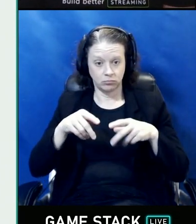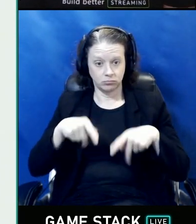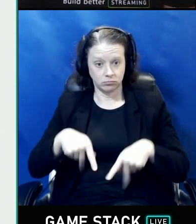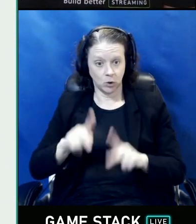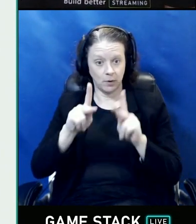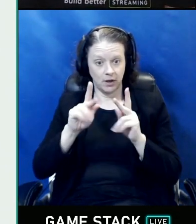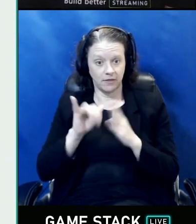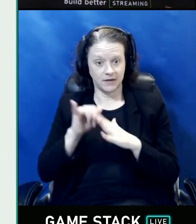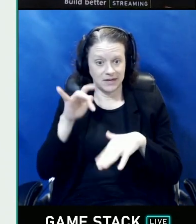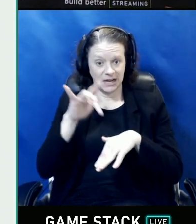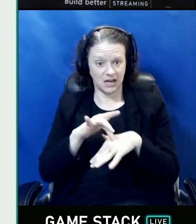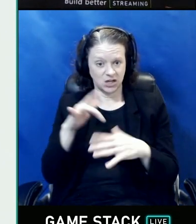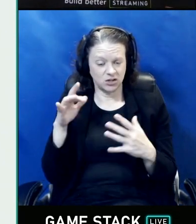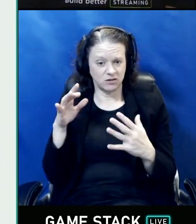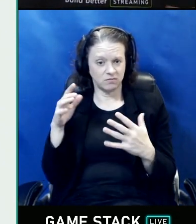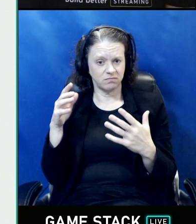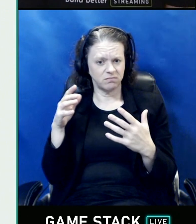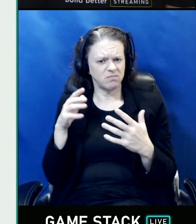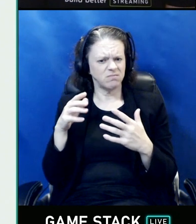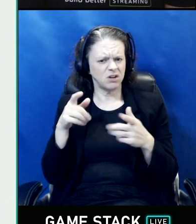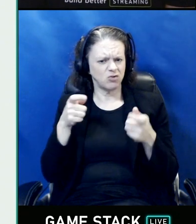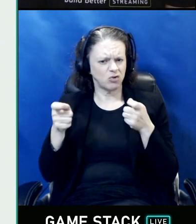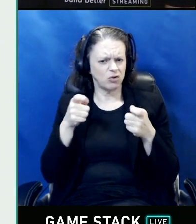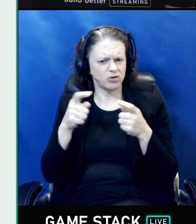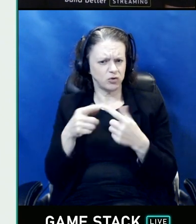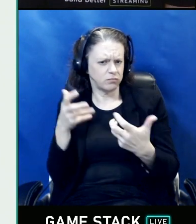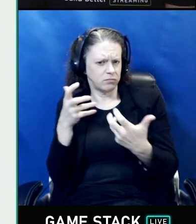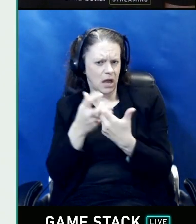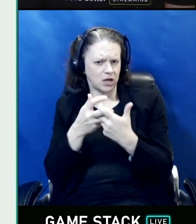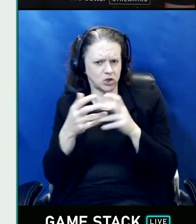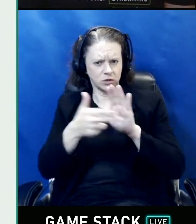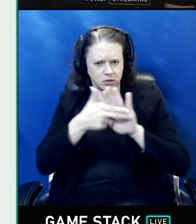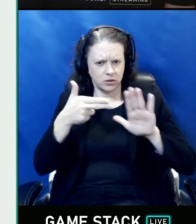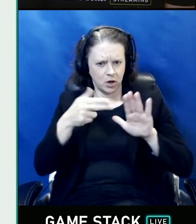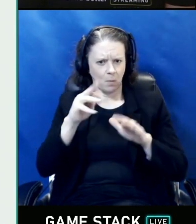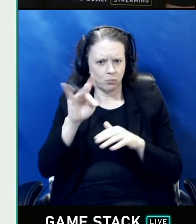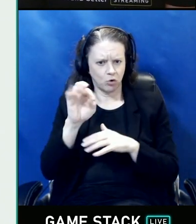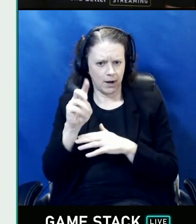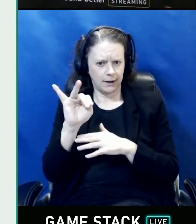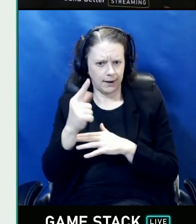in with that Minecraft branding, we built a feature where touch layouts can use custom